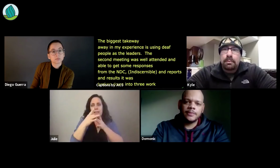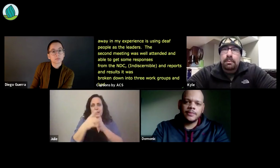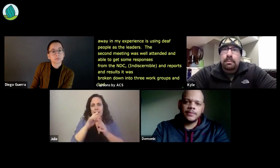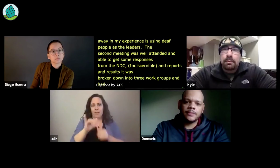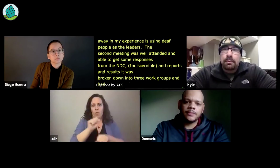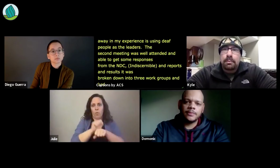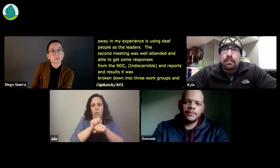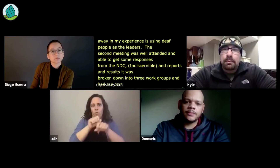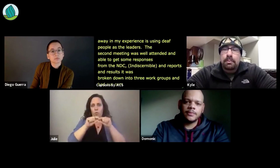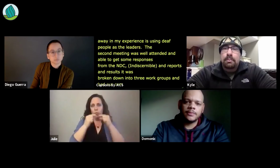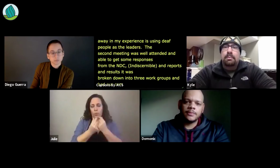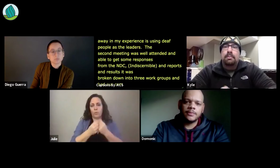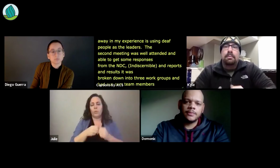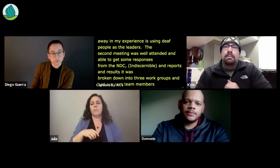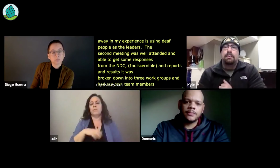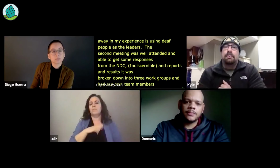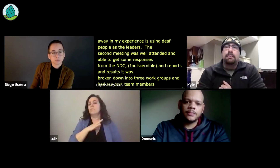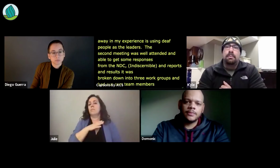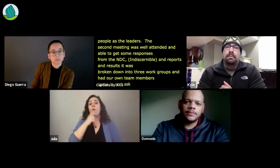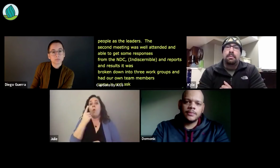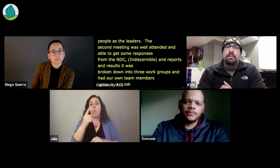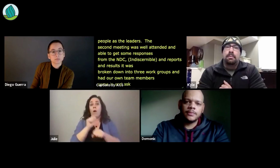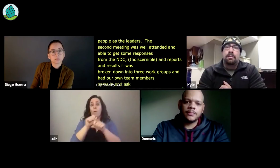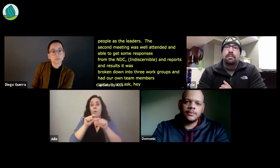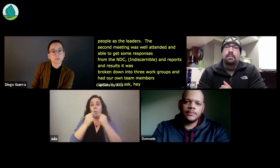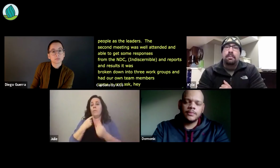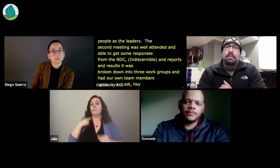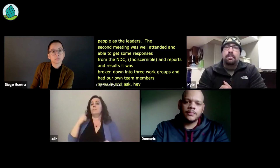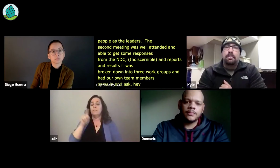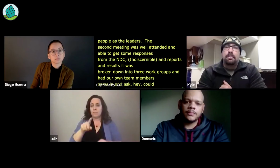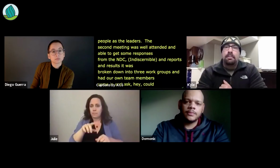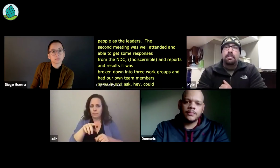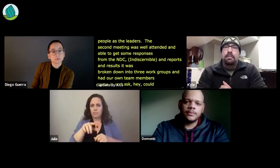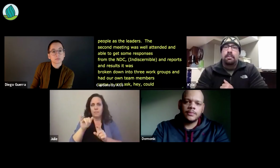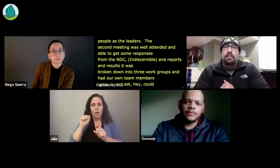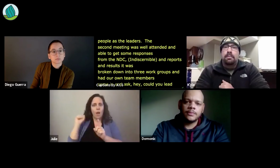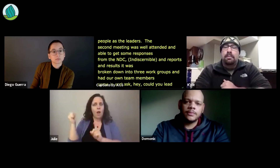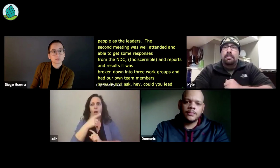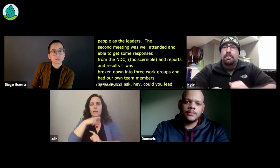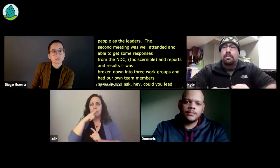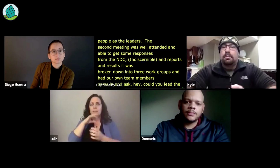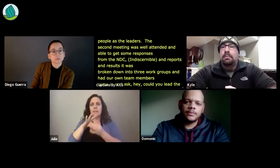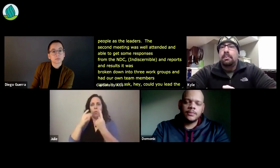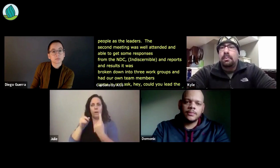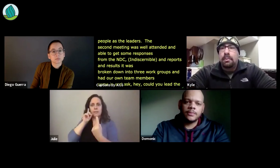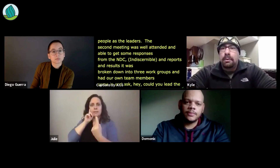to lead the working groups that we have established. Now one of those groups that we had was all hearing people